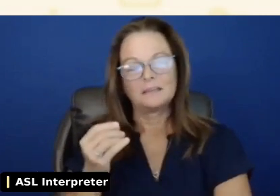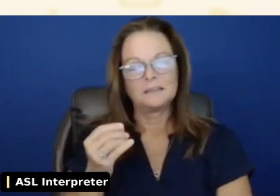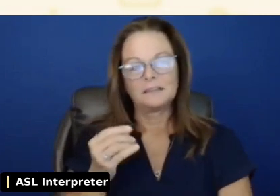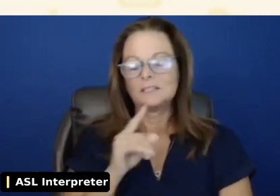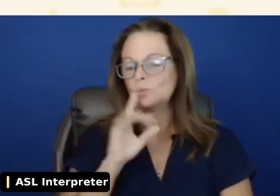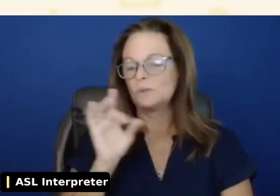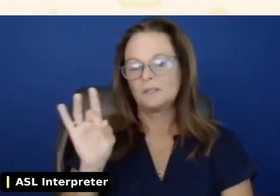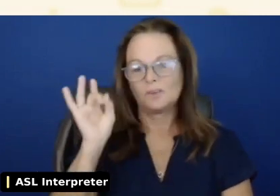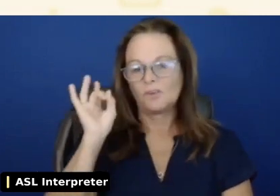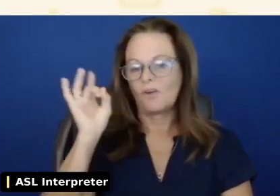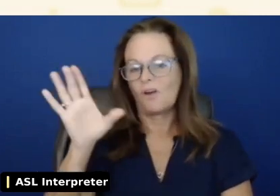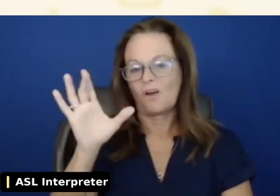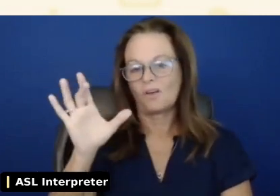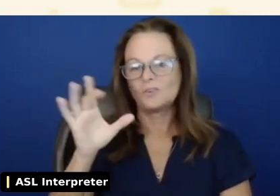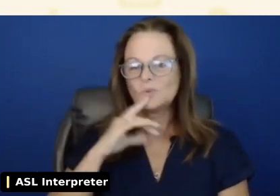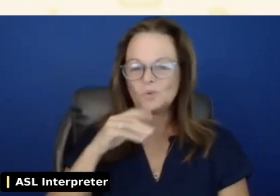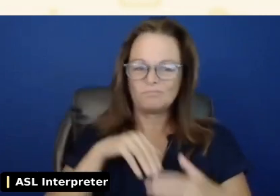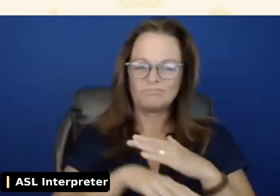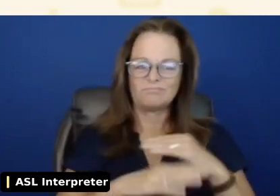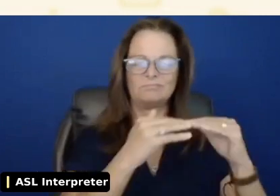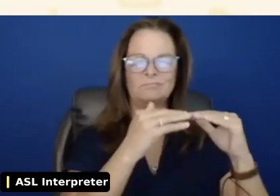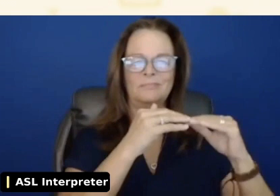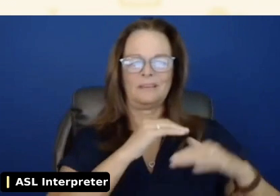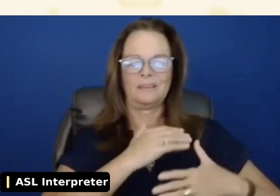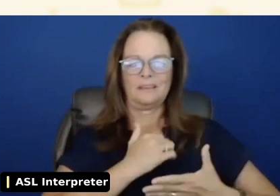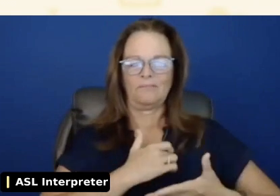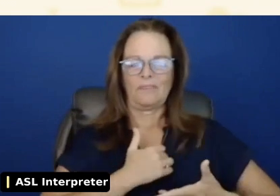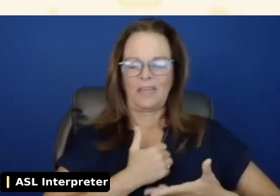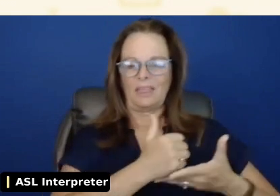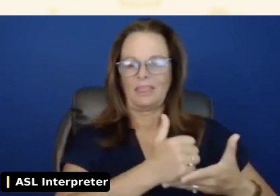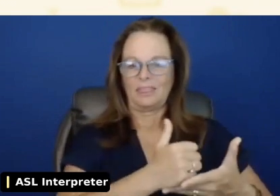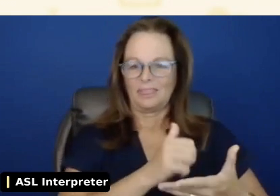to accommodate those, and imagine that translating